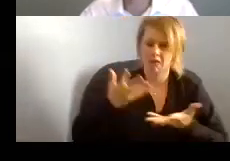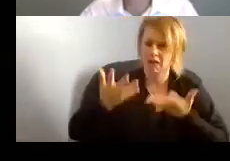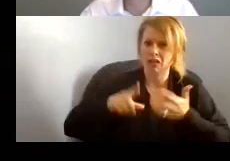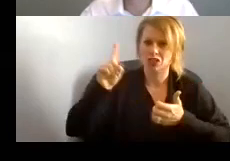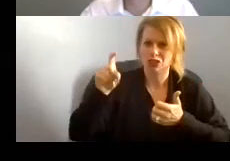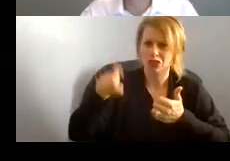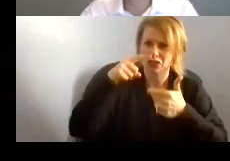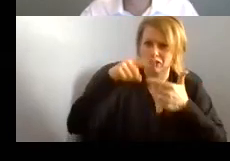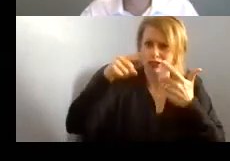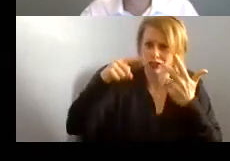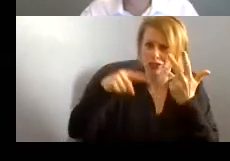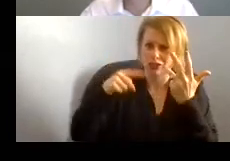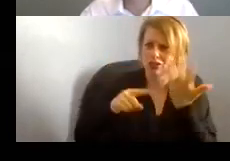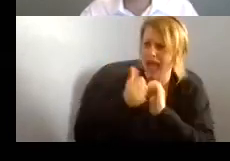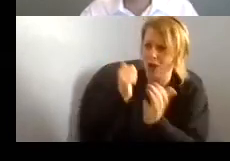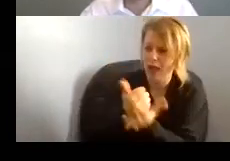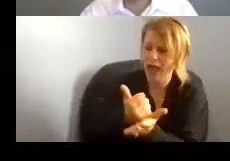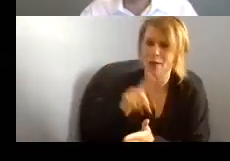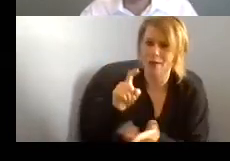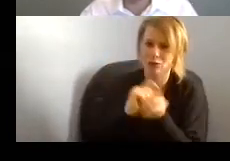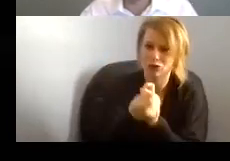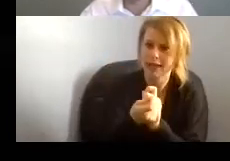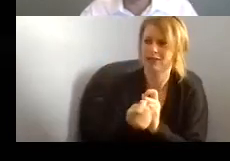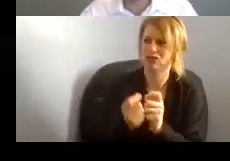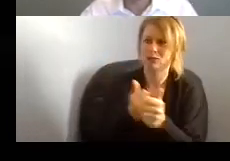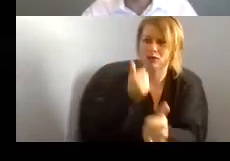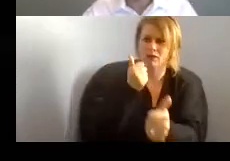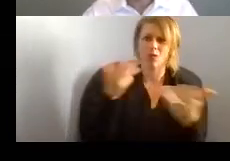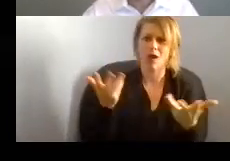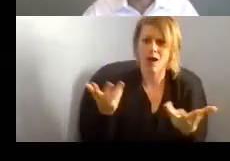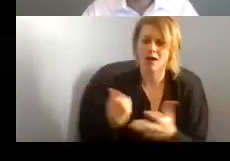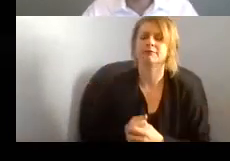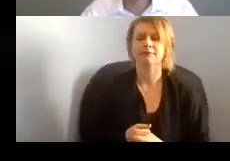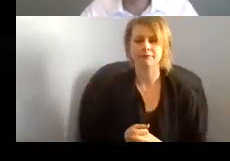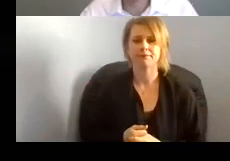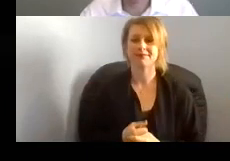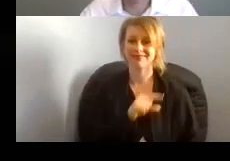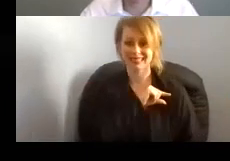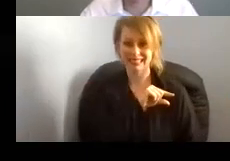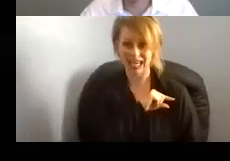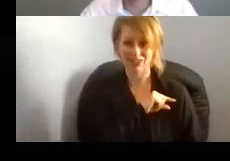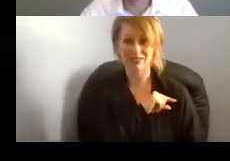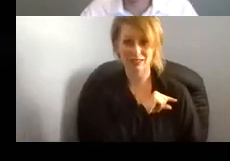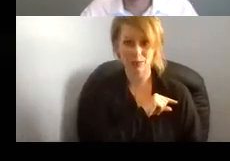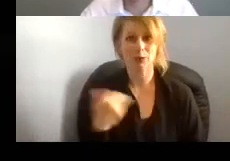have done to get help earlier on in the illness for their family member. This guilt continues to be extremely common, even among